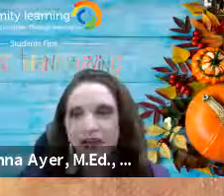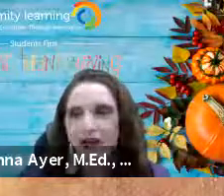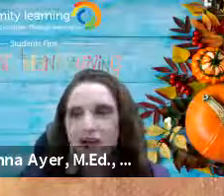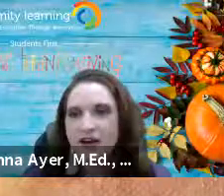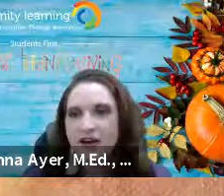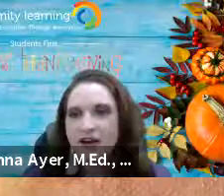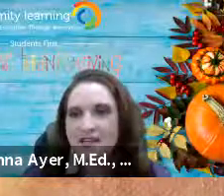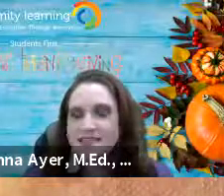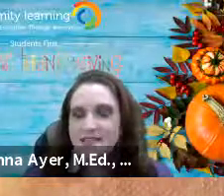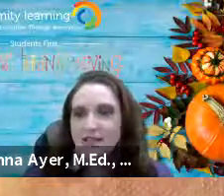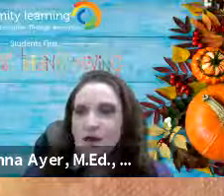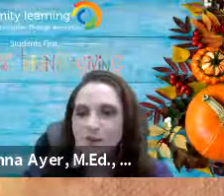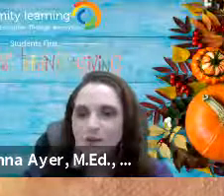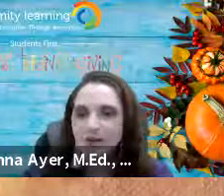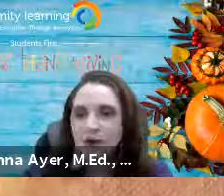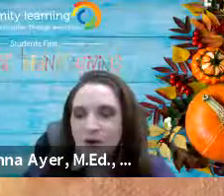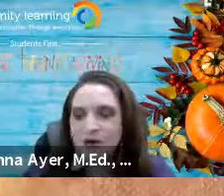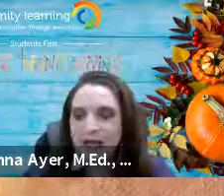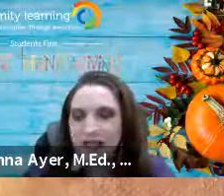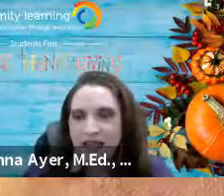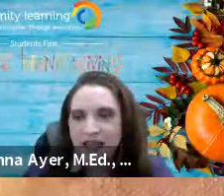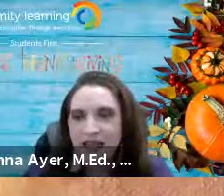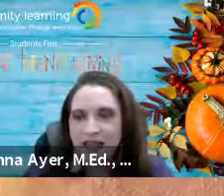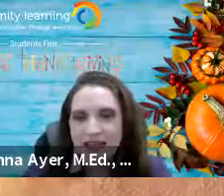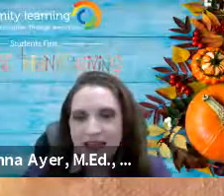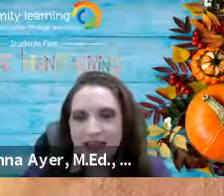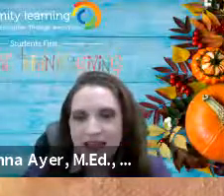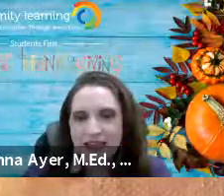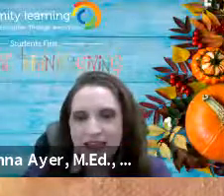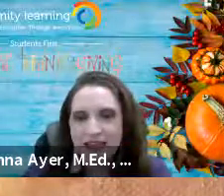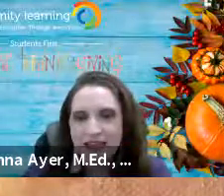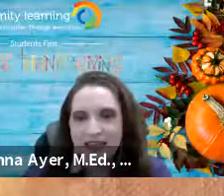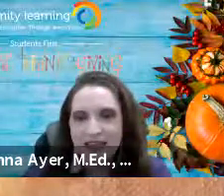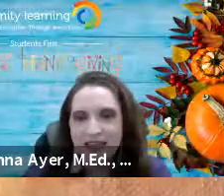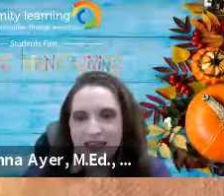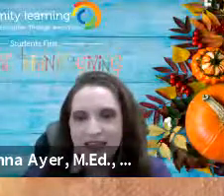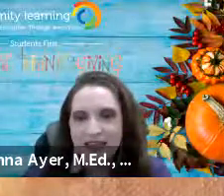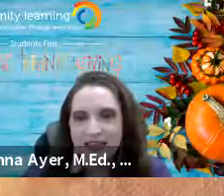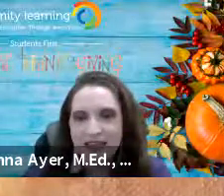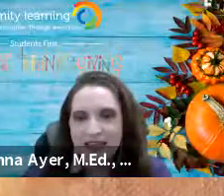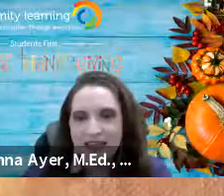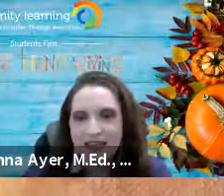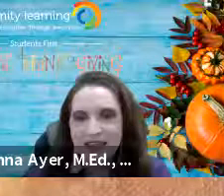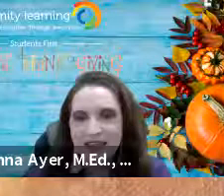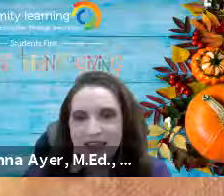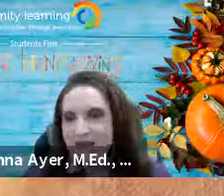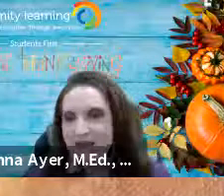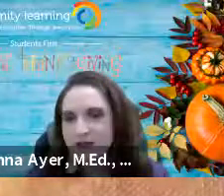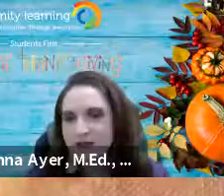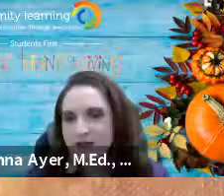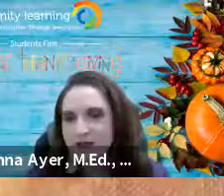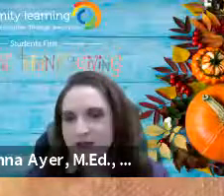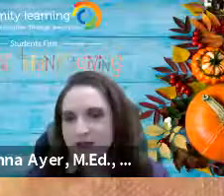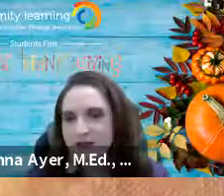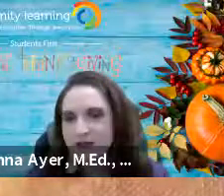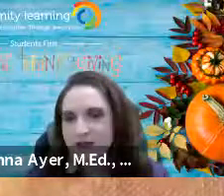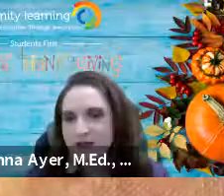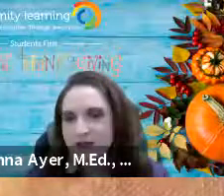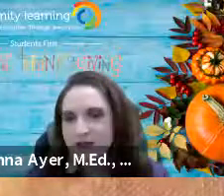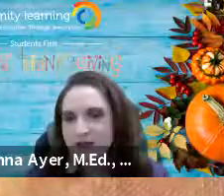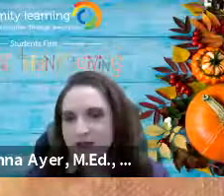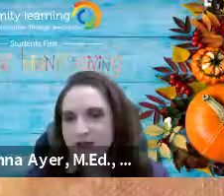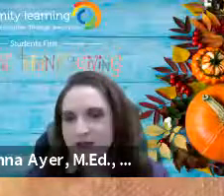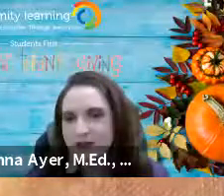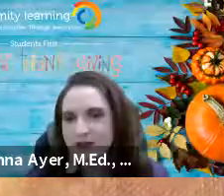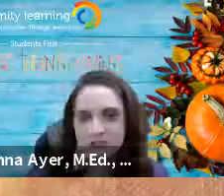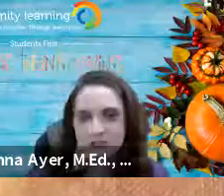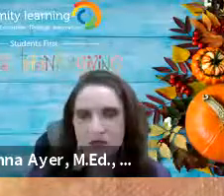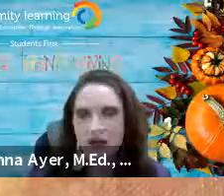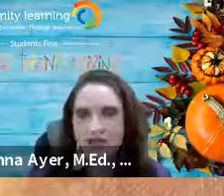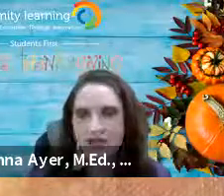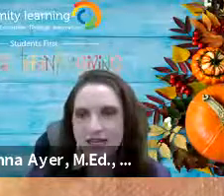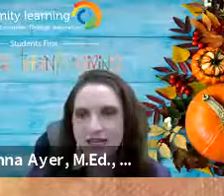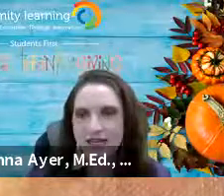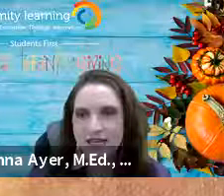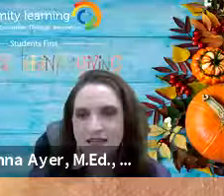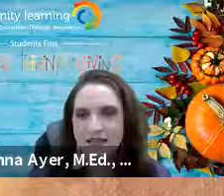Alright guys, so I'm going to go ahead and get started. And then we'll have a couple more people coming in. I might give them another minute or two you to log in and